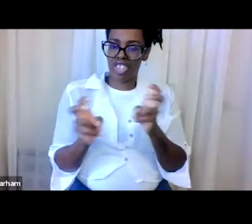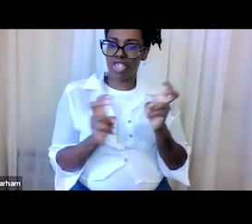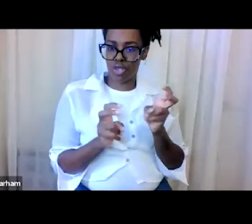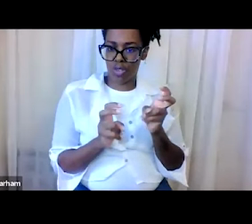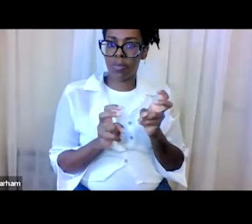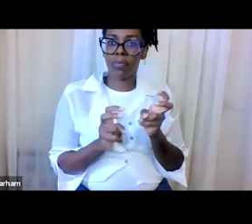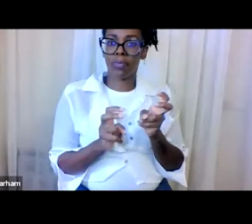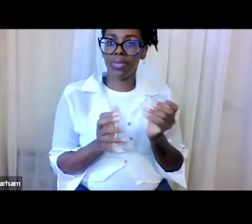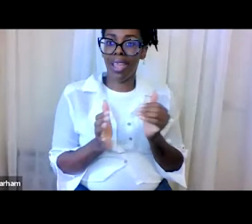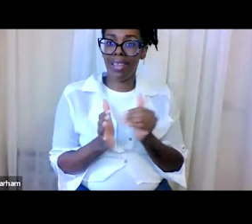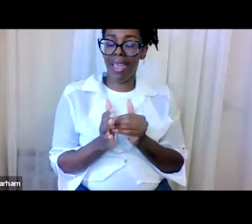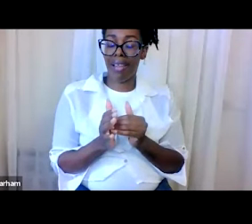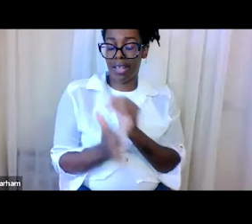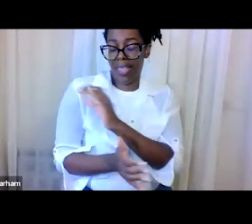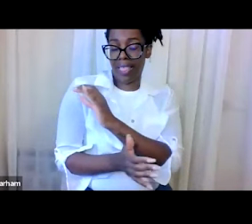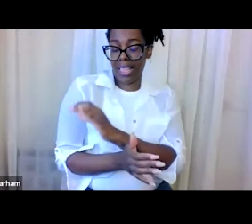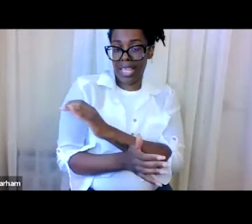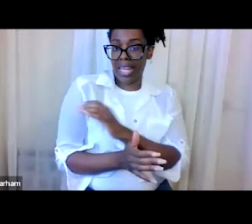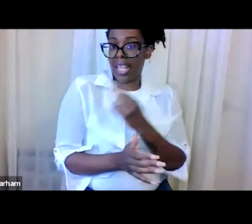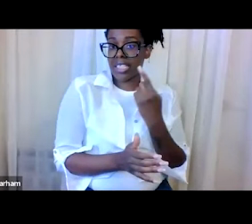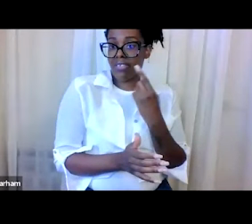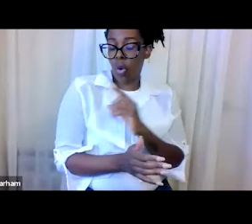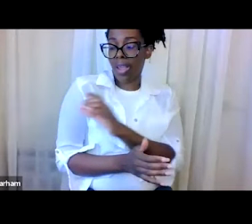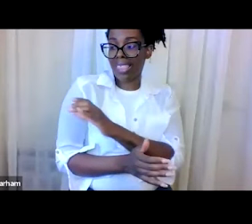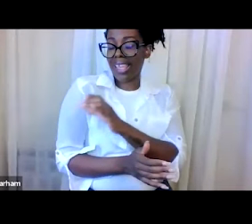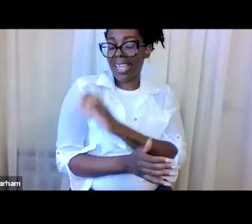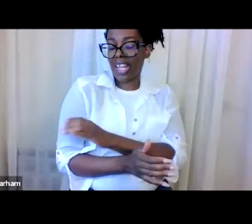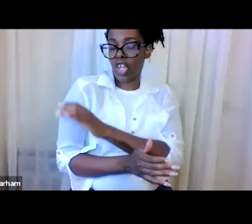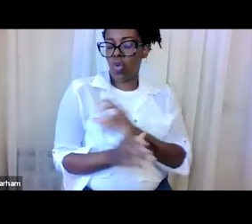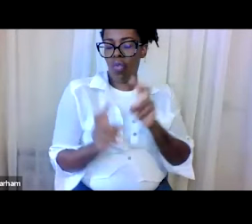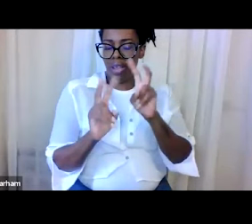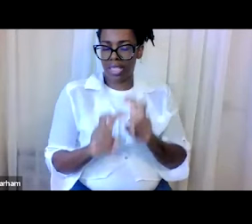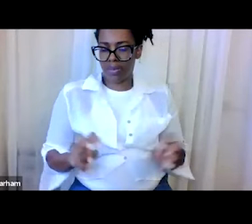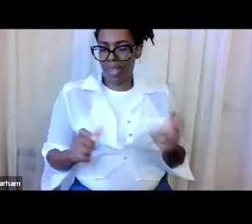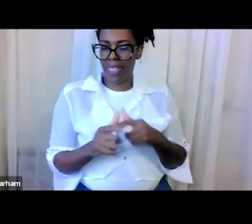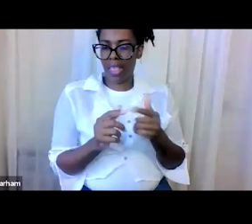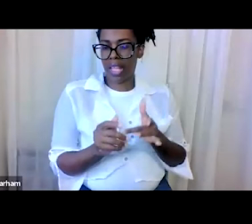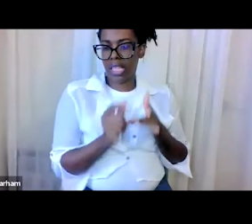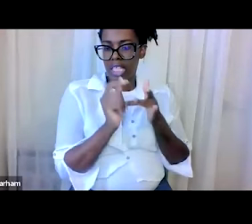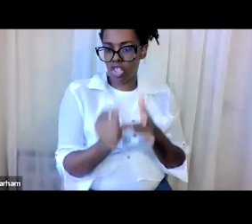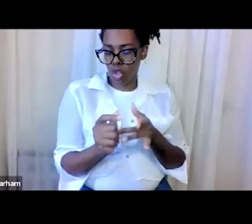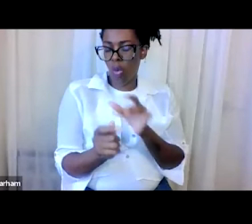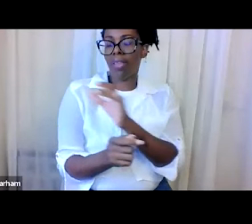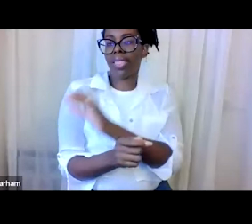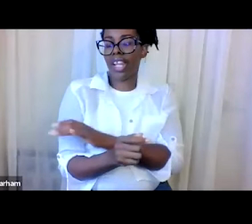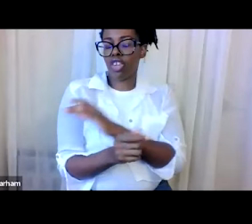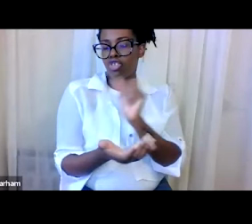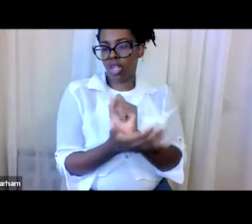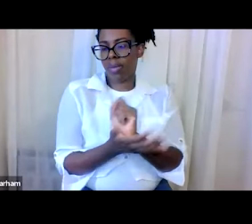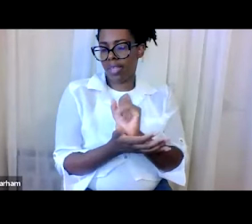Again, the clinic is there for the clinical assessment which would then lead to potentially clinical treatment if that were warranted.